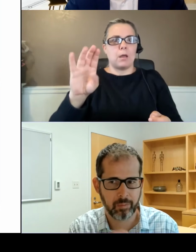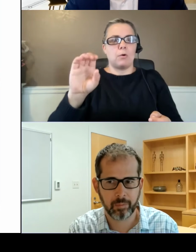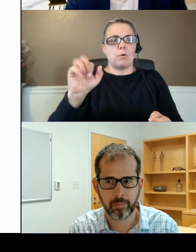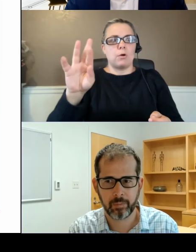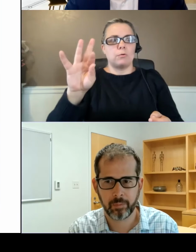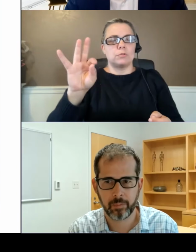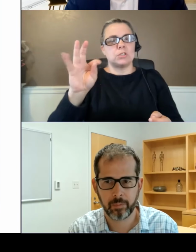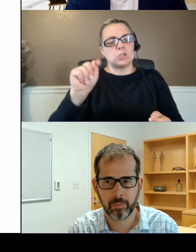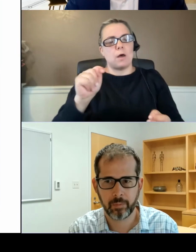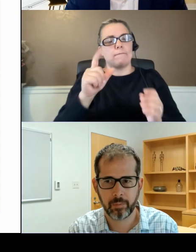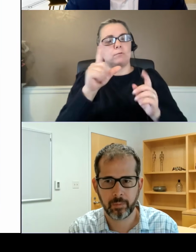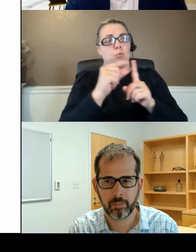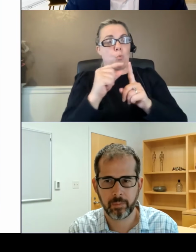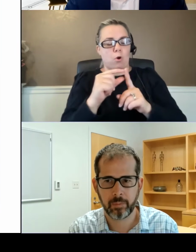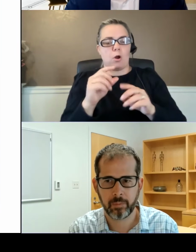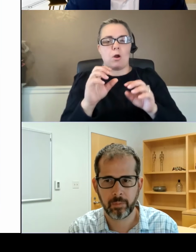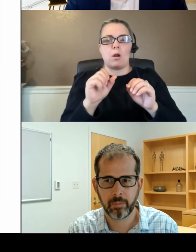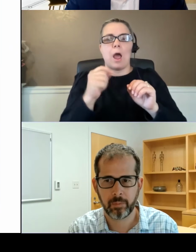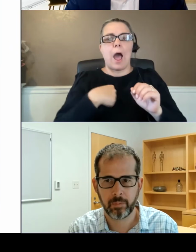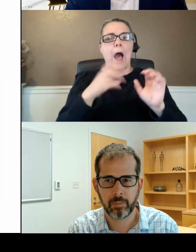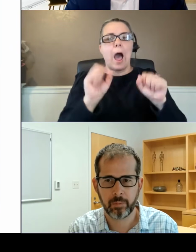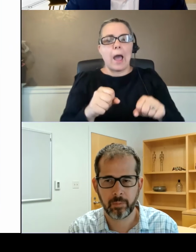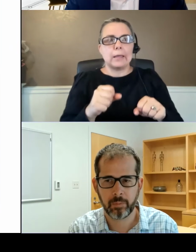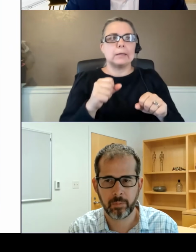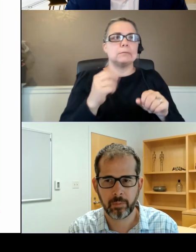of that product using just a keyboard, you know? I can press the ALT key to get into the ribbons,